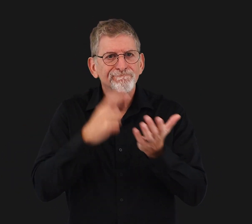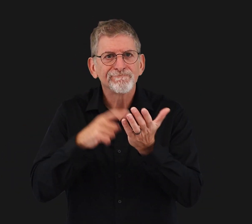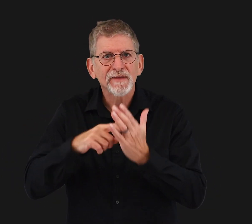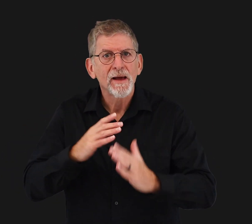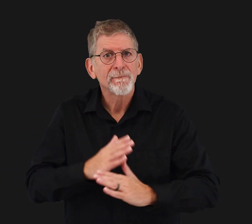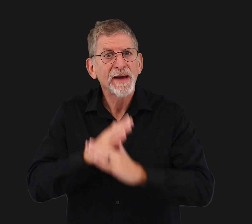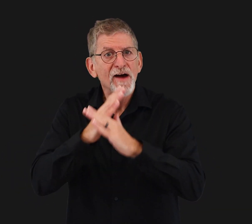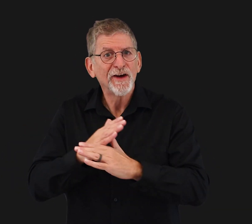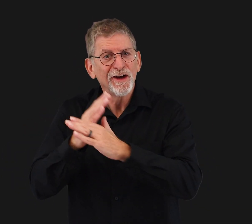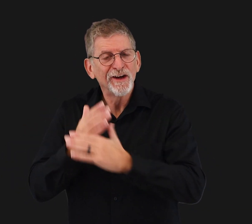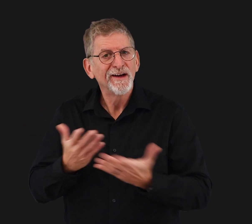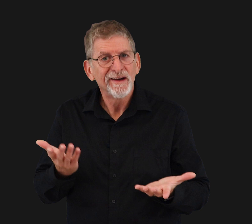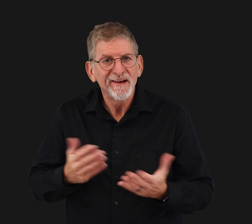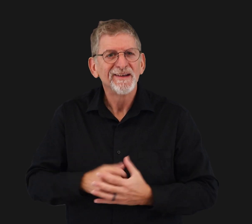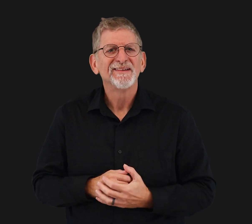Barriers we identified: